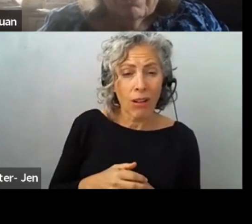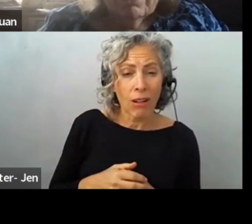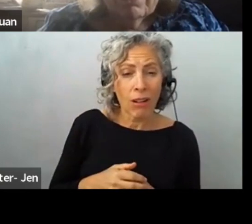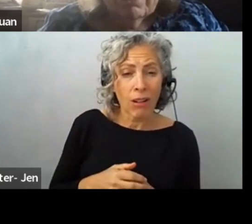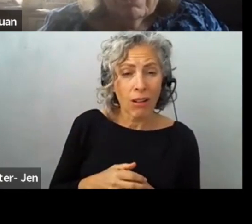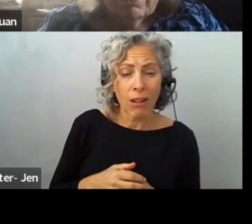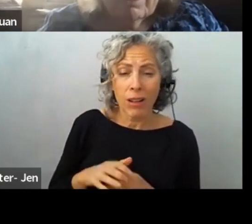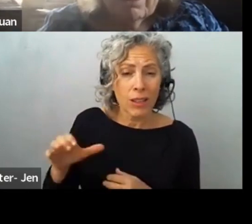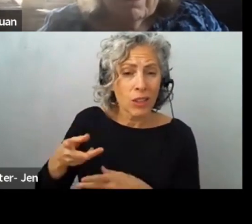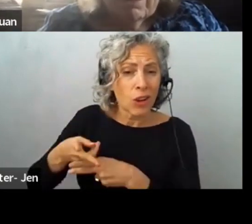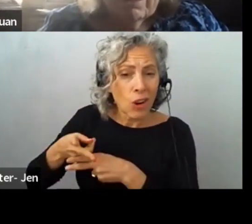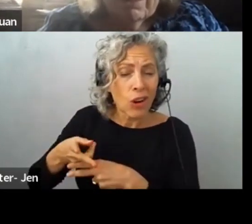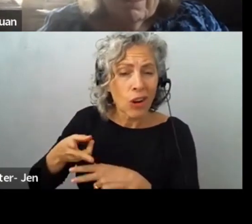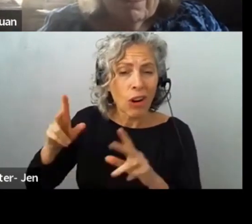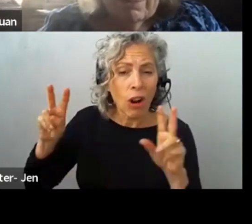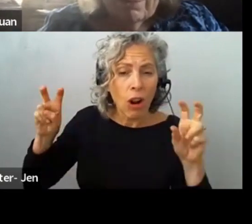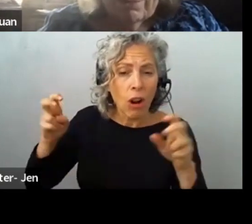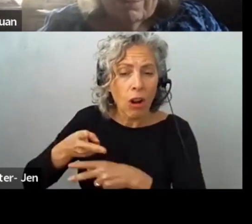under guardianship and took in financial took advantage of her